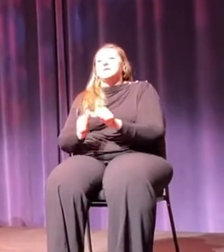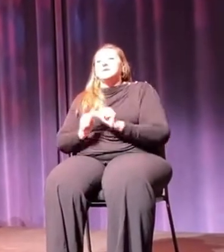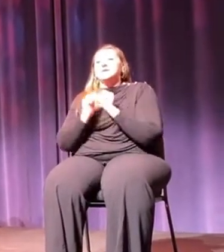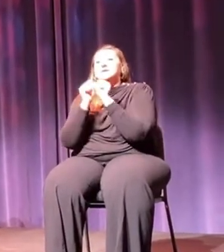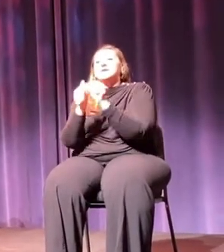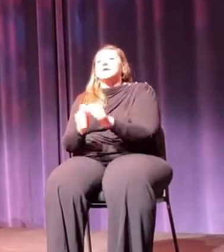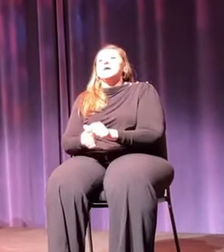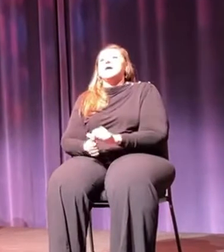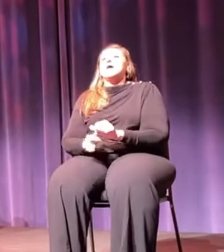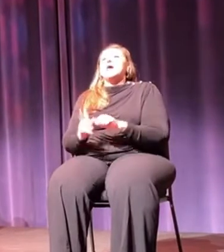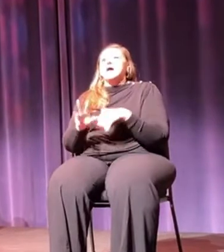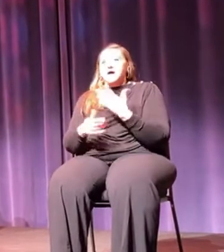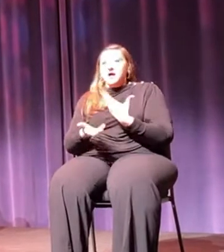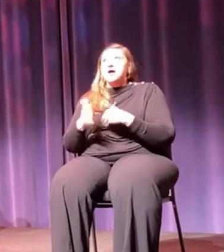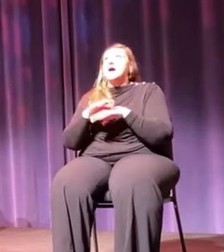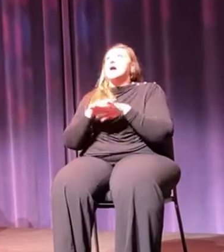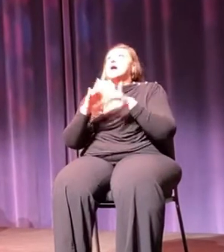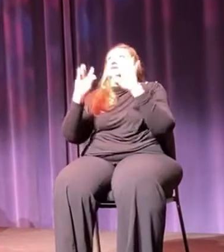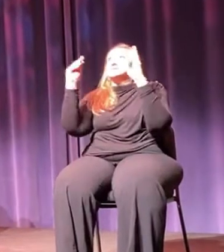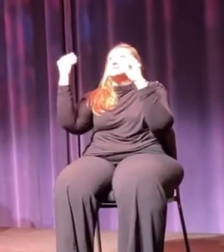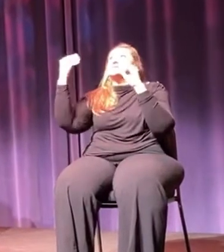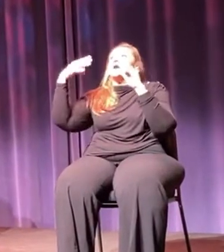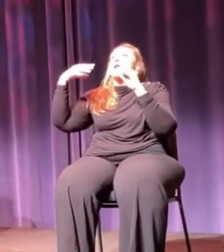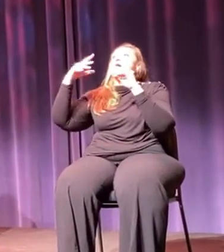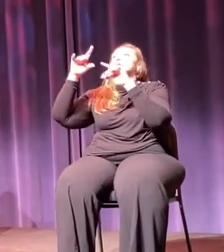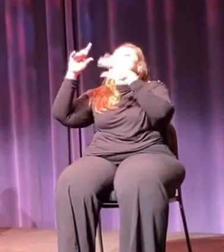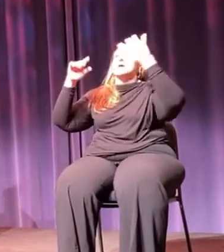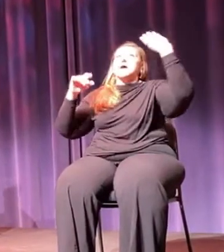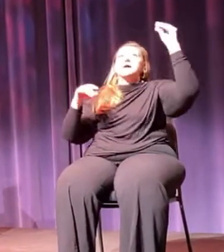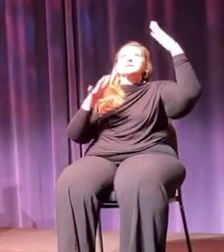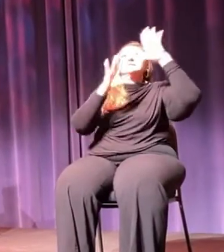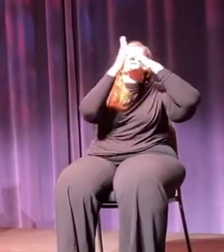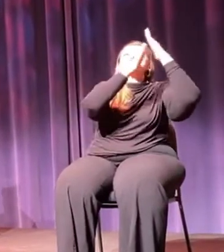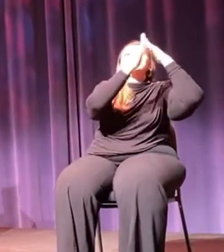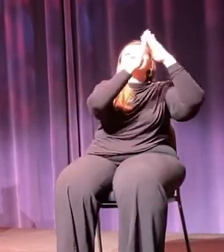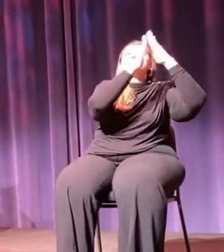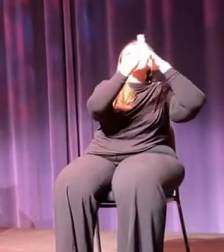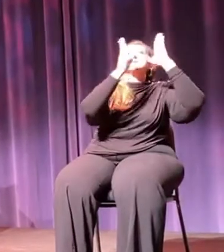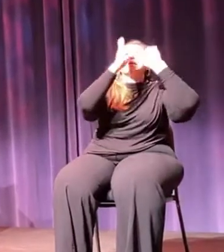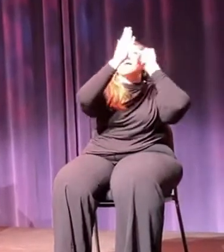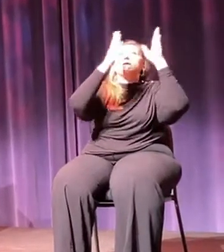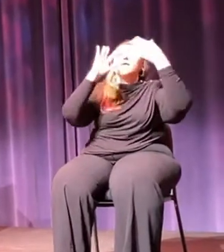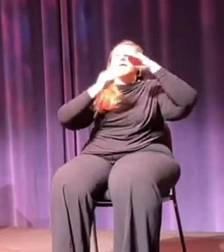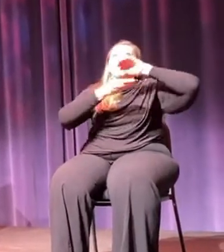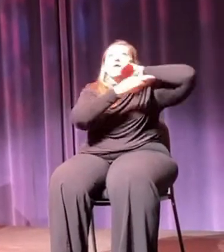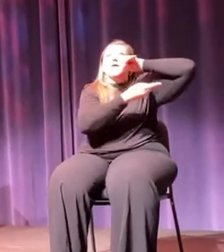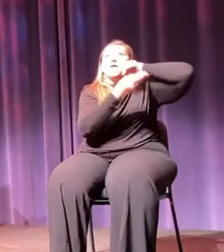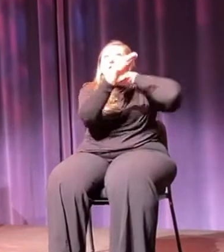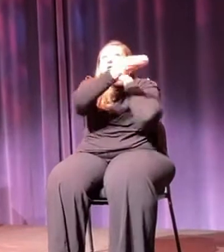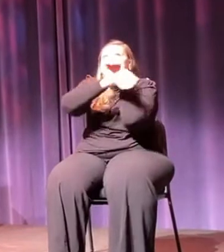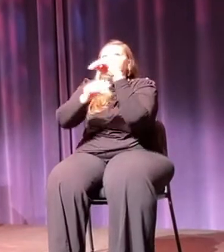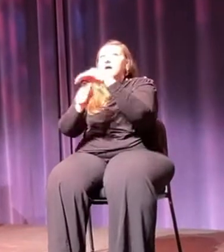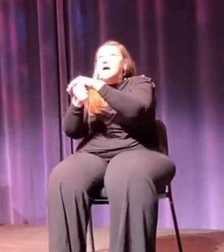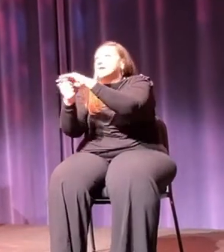building suns and cities and narrow alleyways into which it hides all of its inevitable catastrophes.